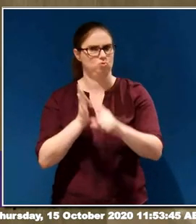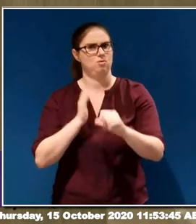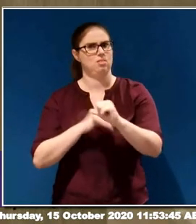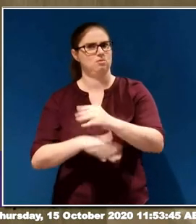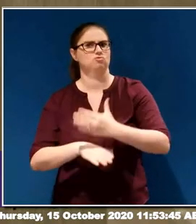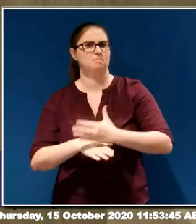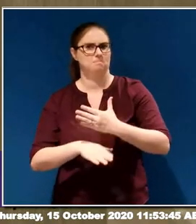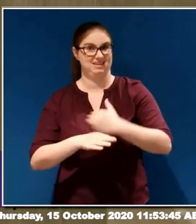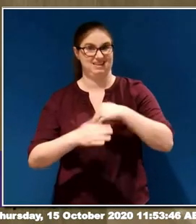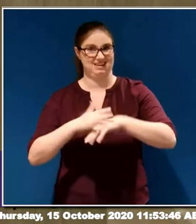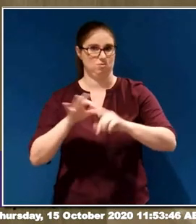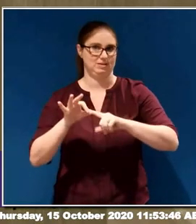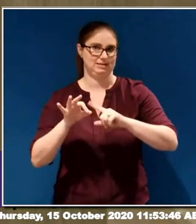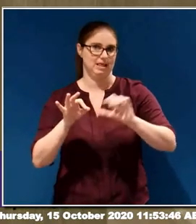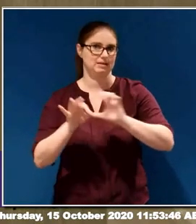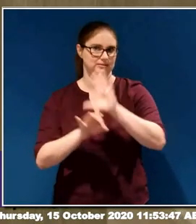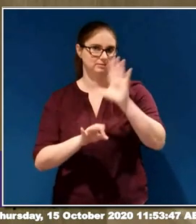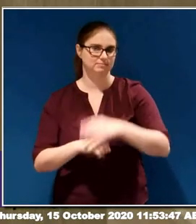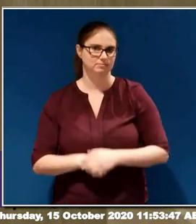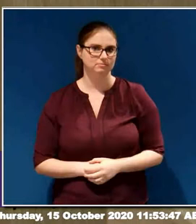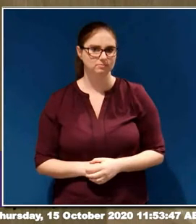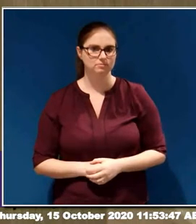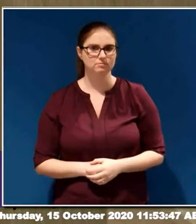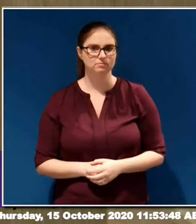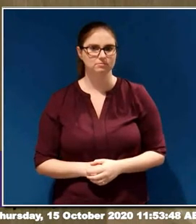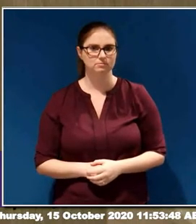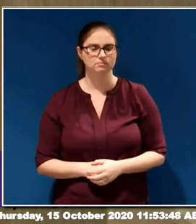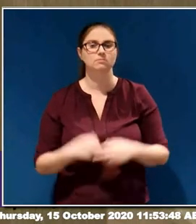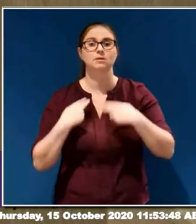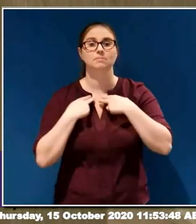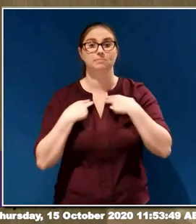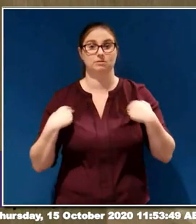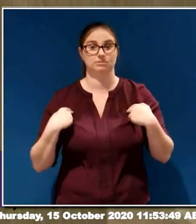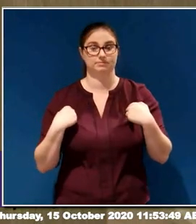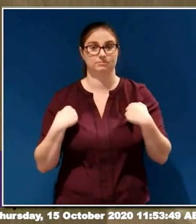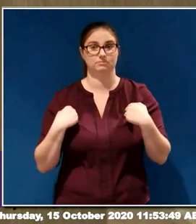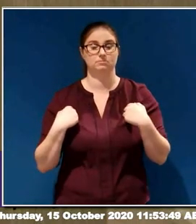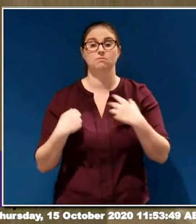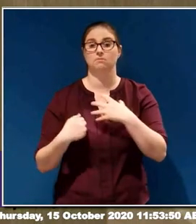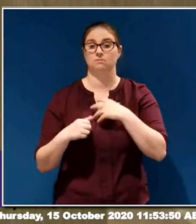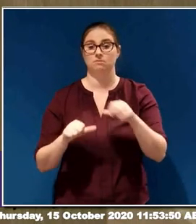And you did that for a period of time within 2007,